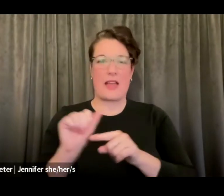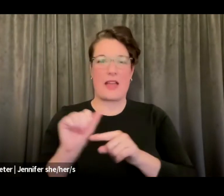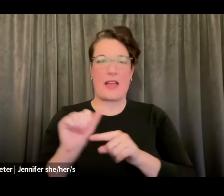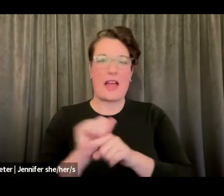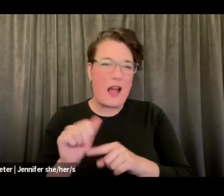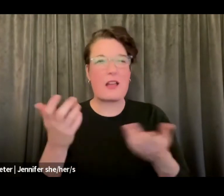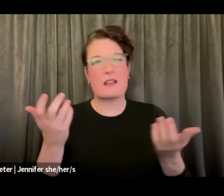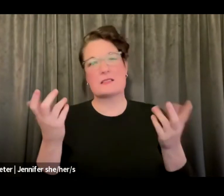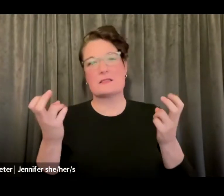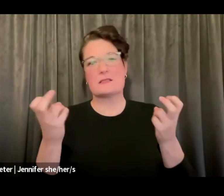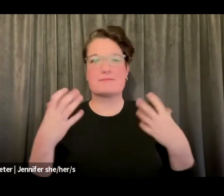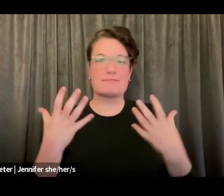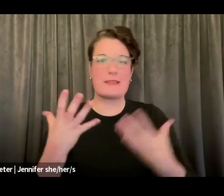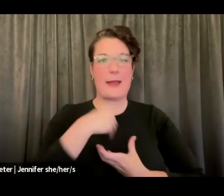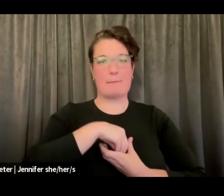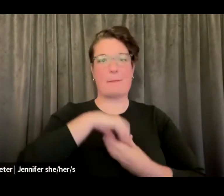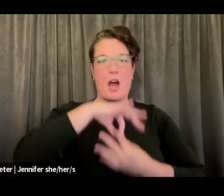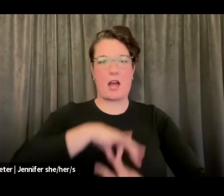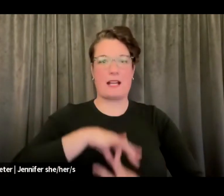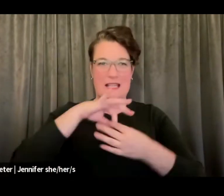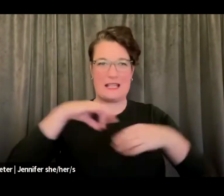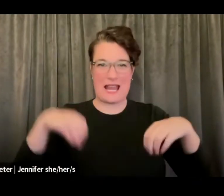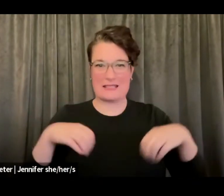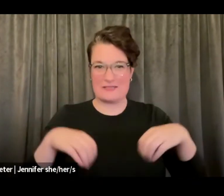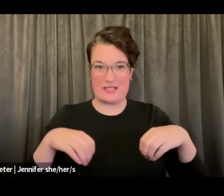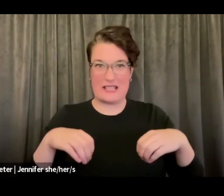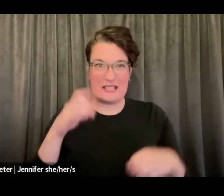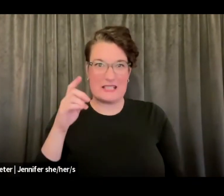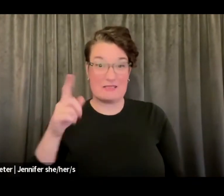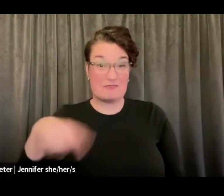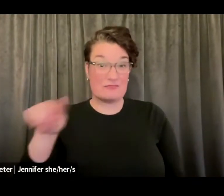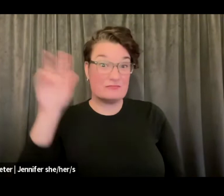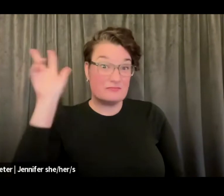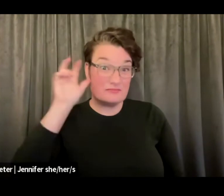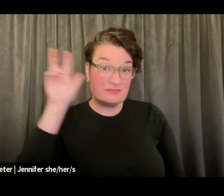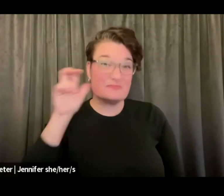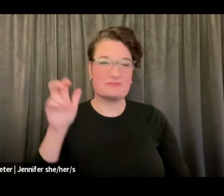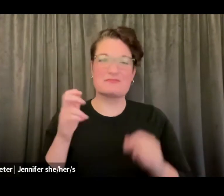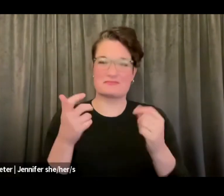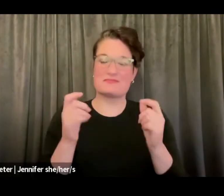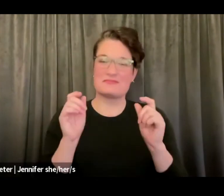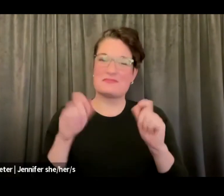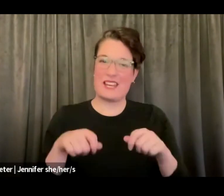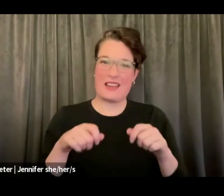or embodied activity for you to do at home while you're washing the dishes